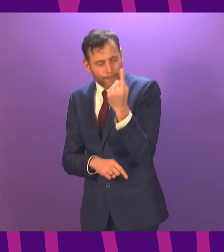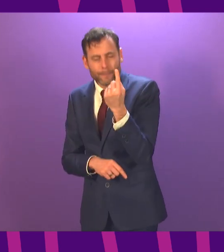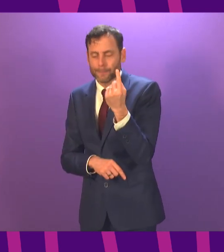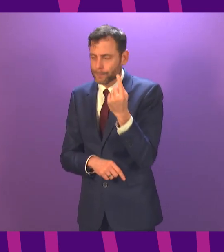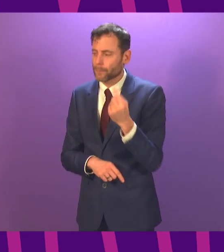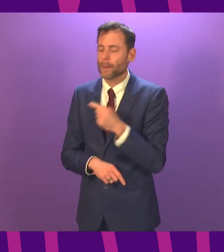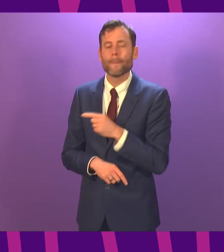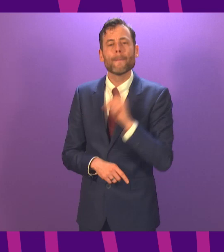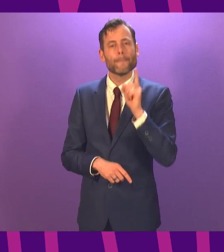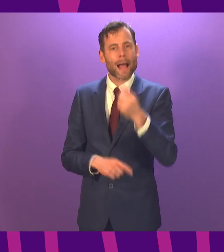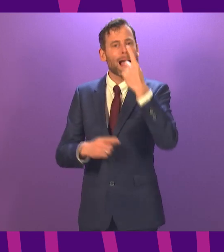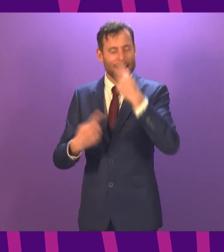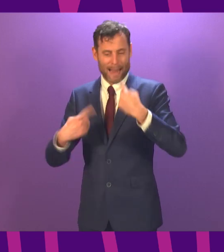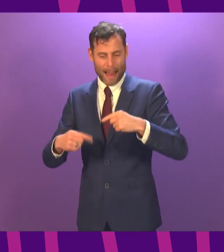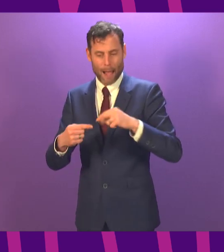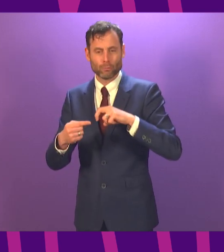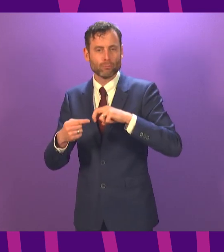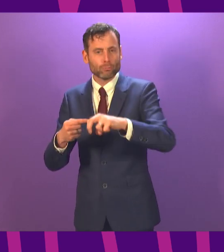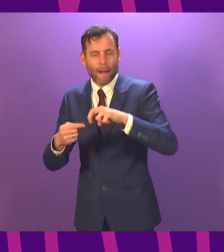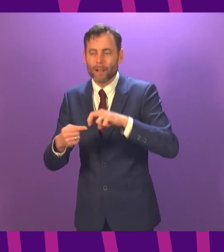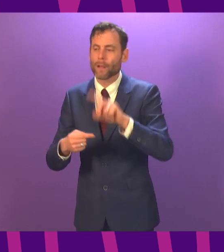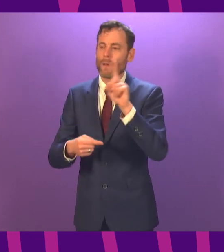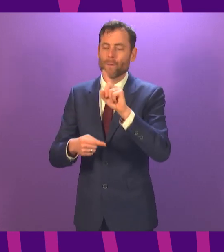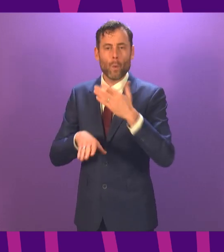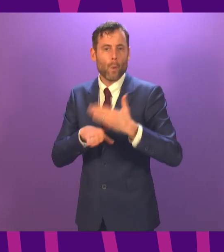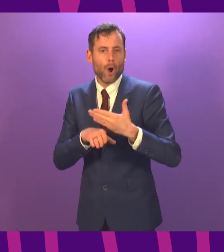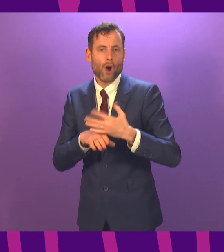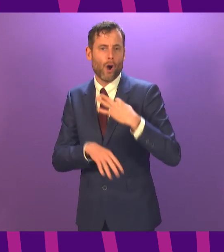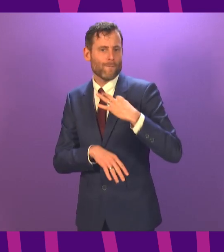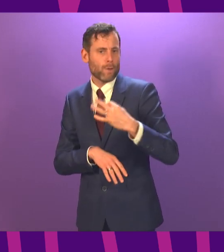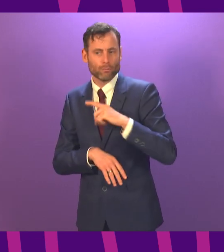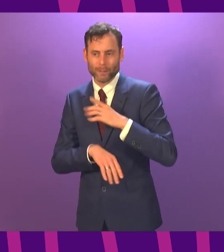to: travel for work or for voluntary or charitable services that are essential; travelling to